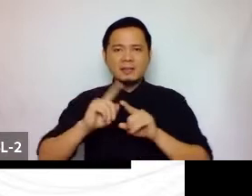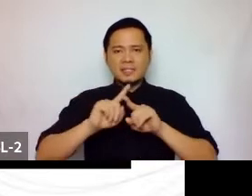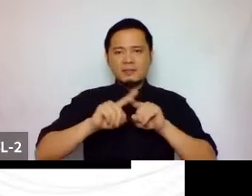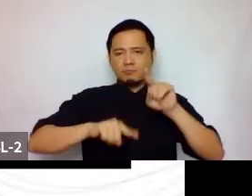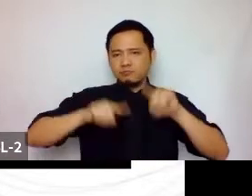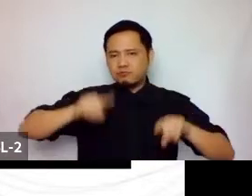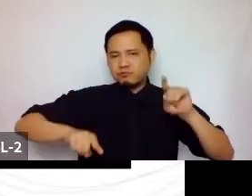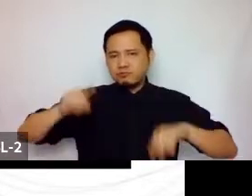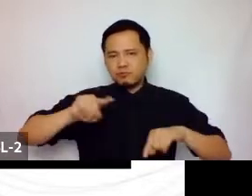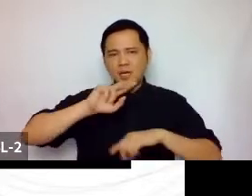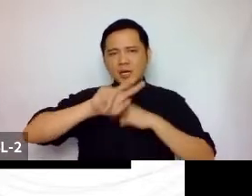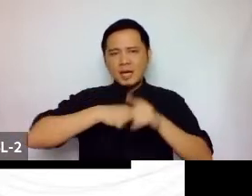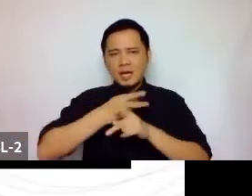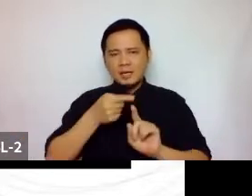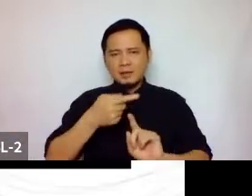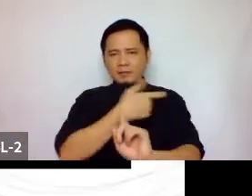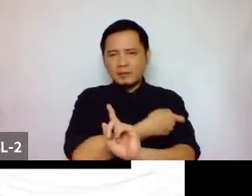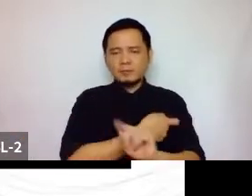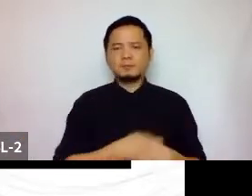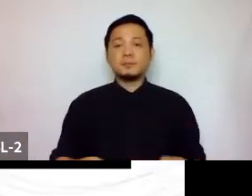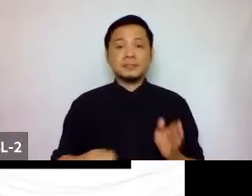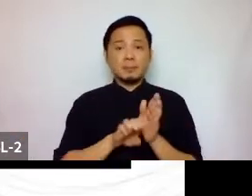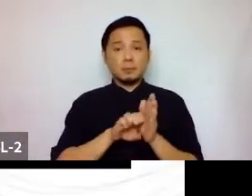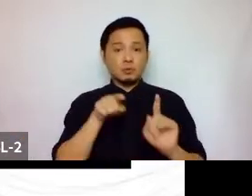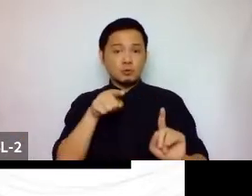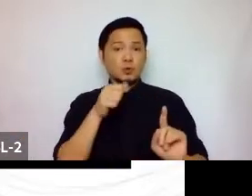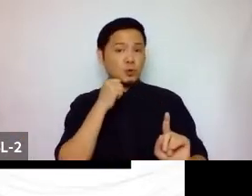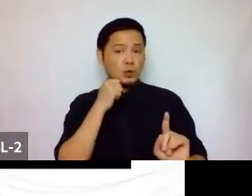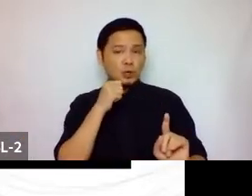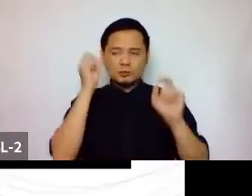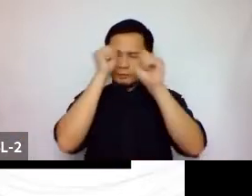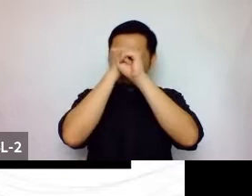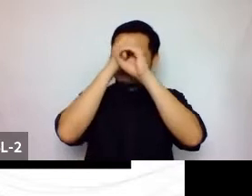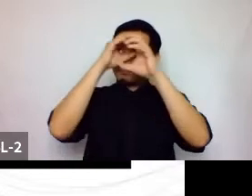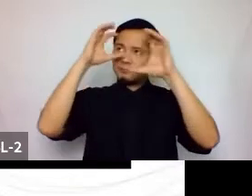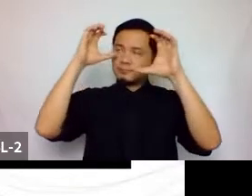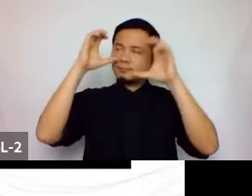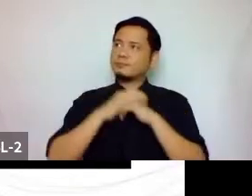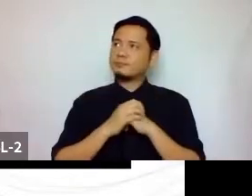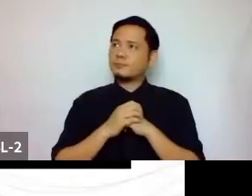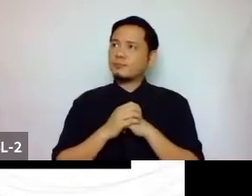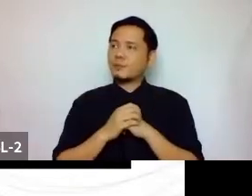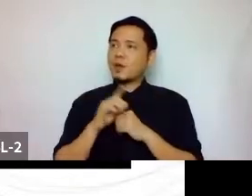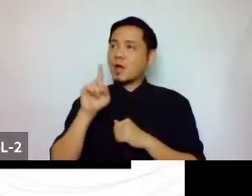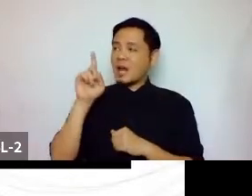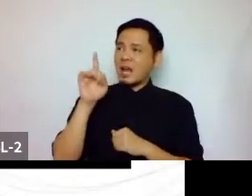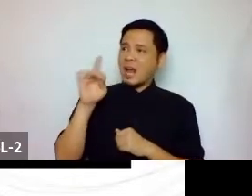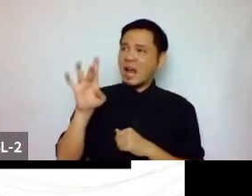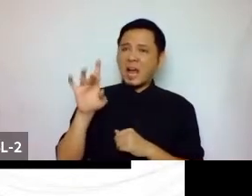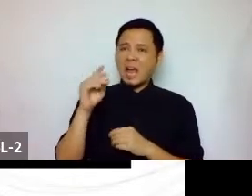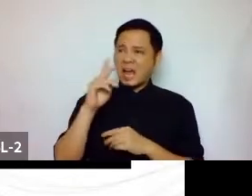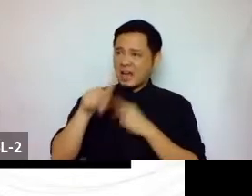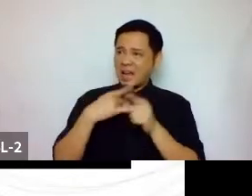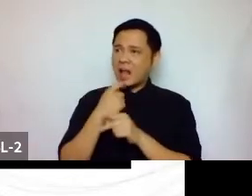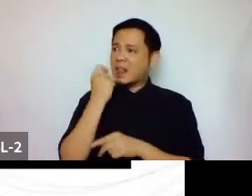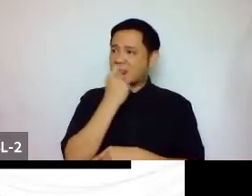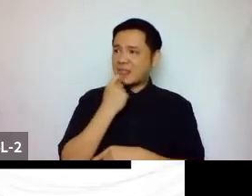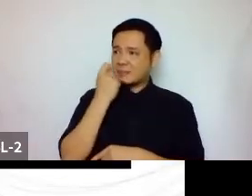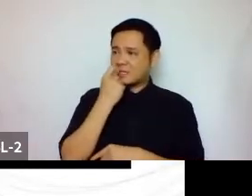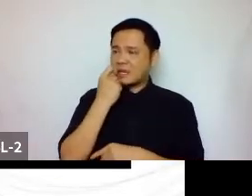If you are a woman, you may think that you will not only use one type of lipstick because there are many brands available.